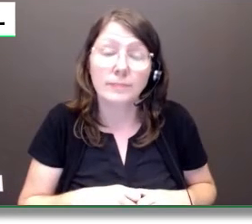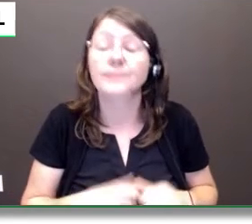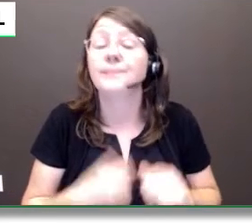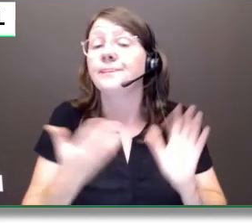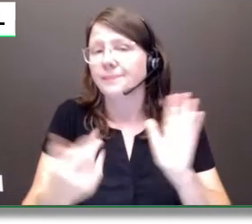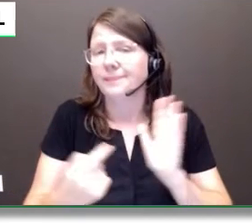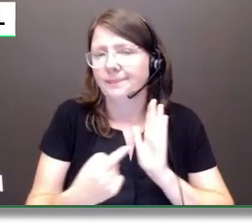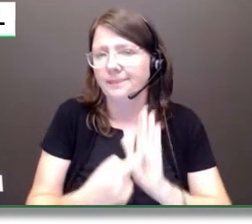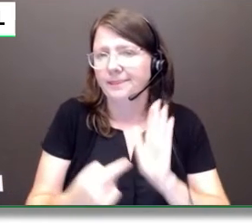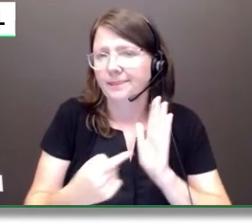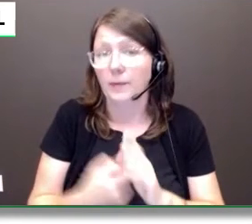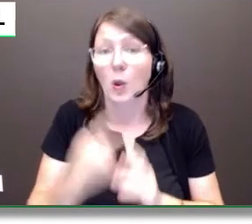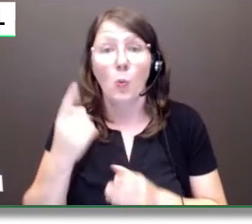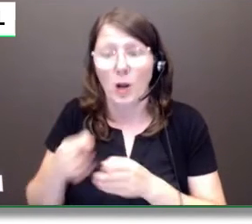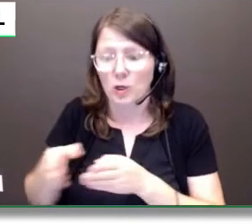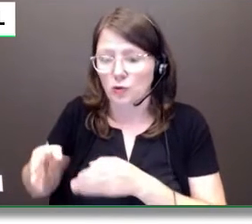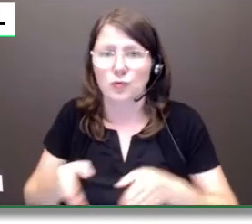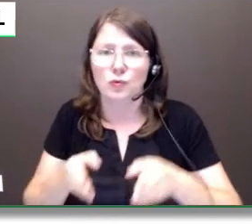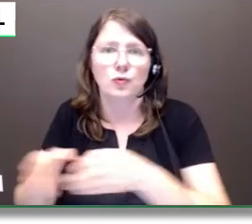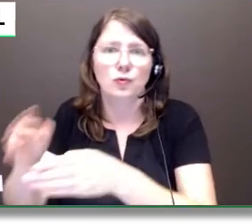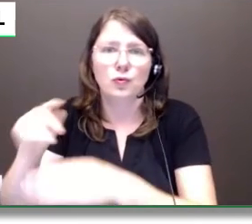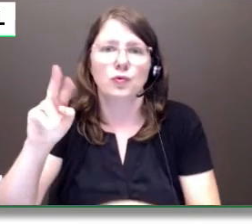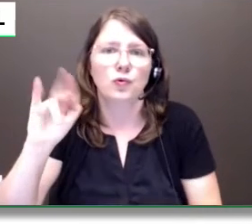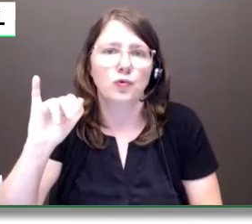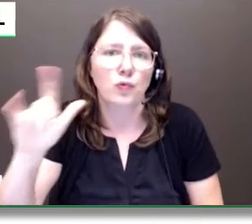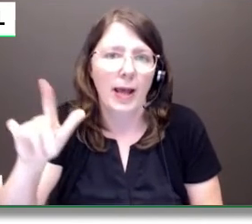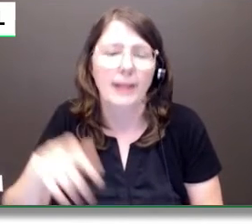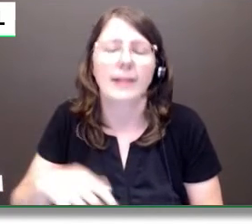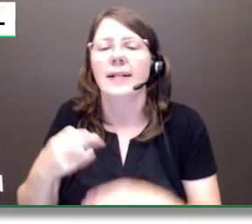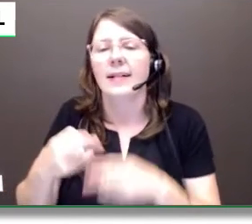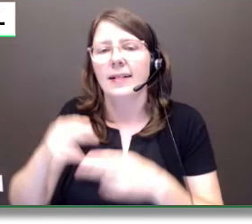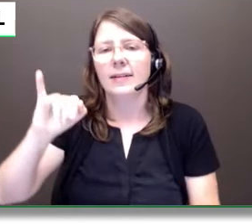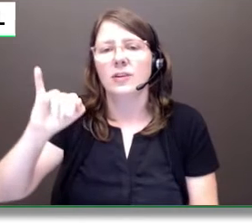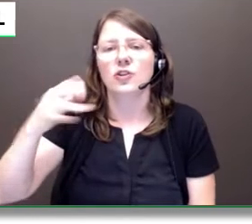called Johnson Canyon in Banff and there's so many people that travel on